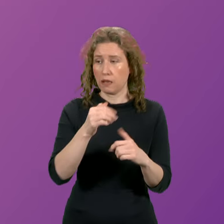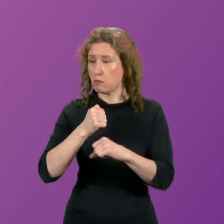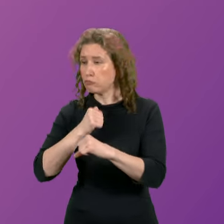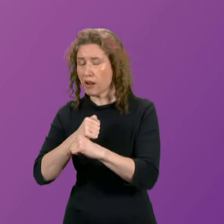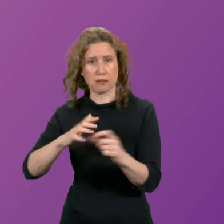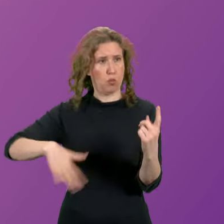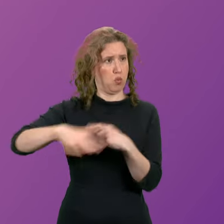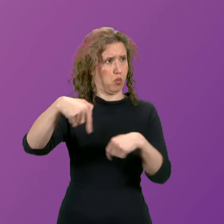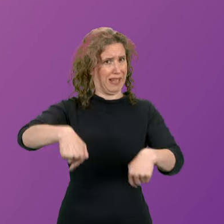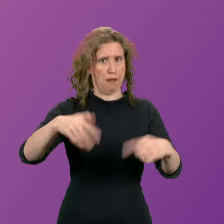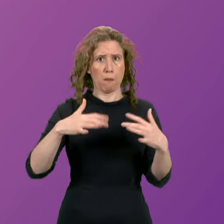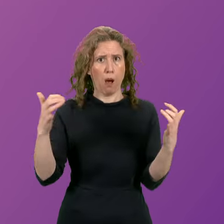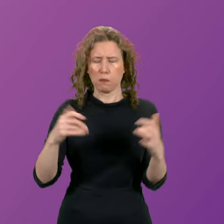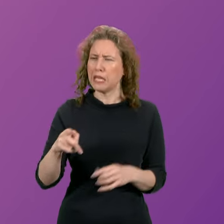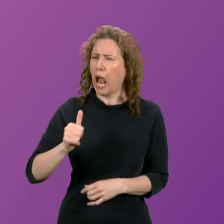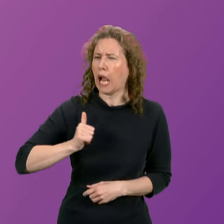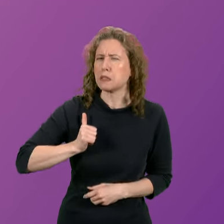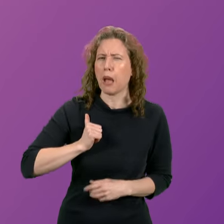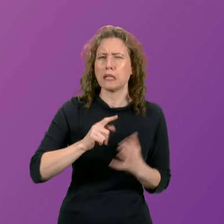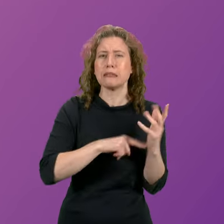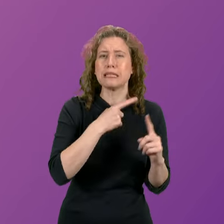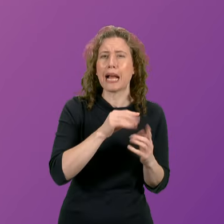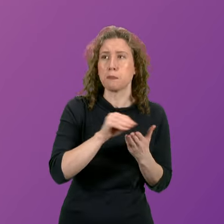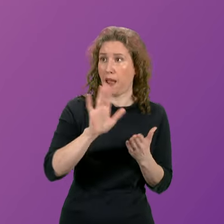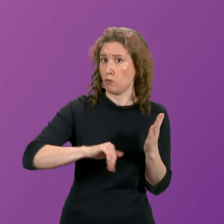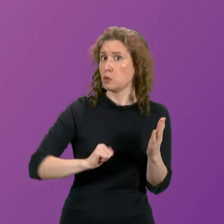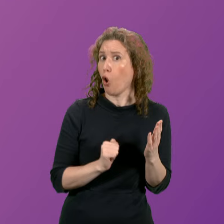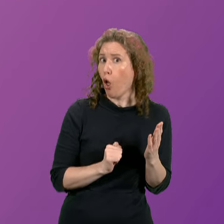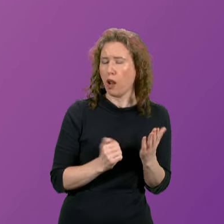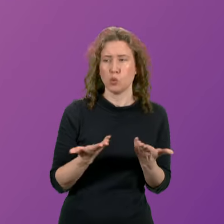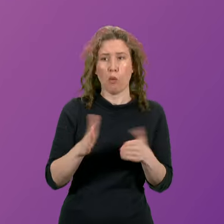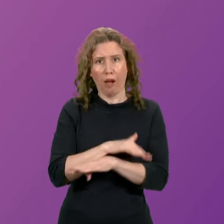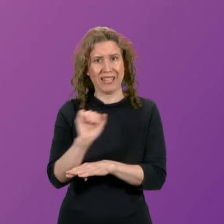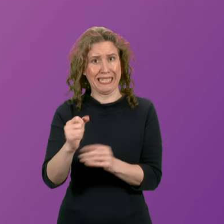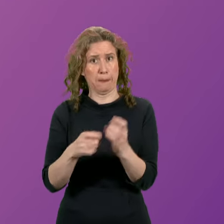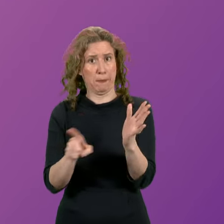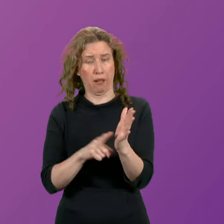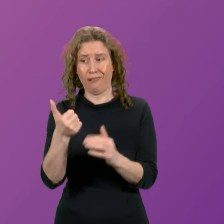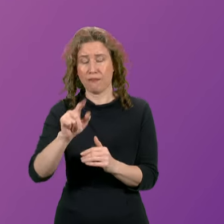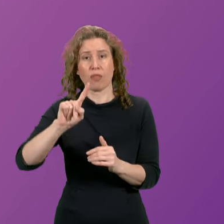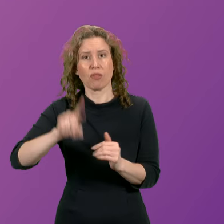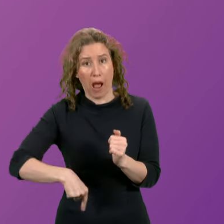Parliament. He expected the taxpayers of Scotland to pay £11,000 for a bill